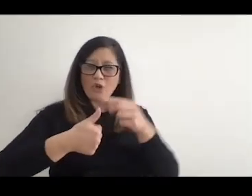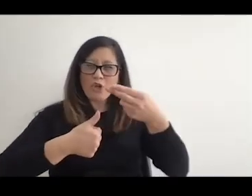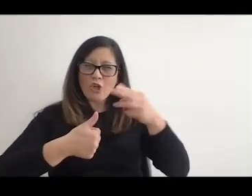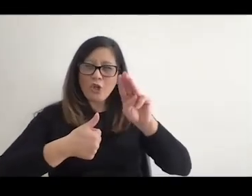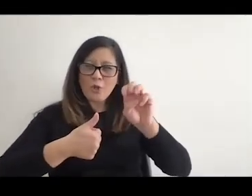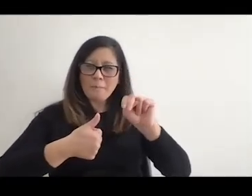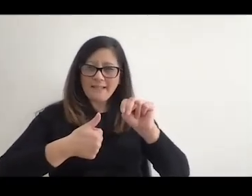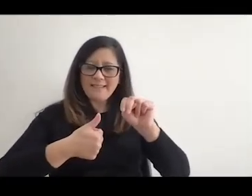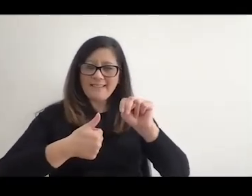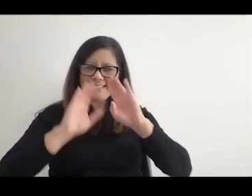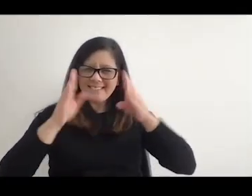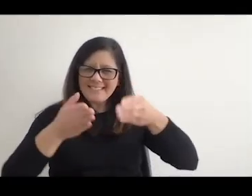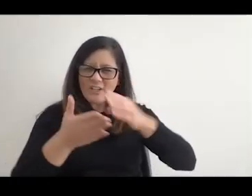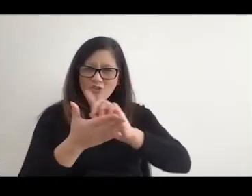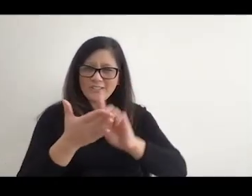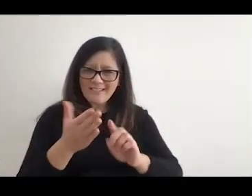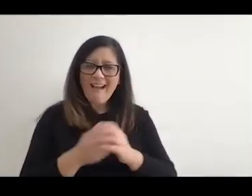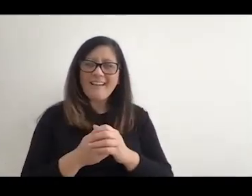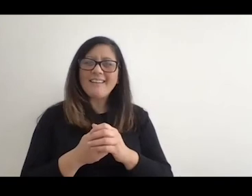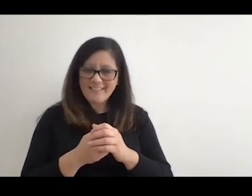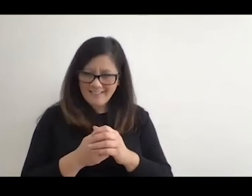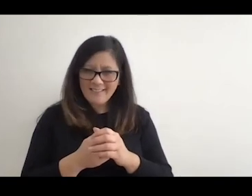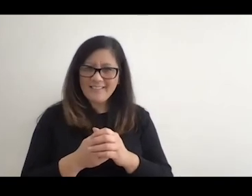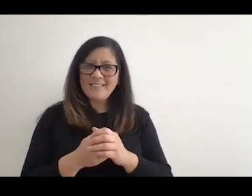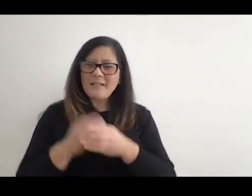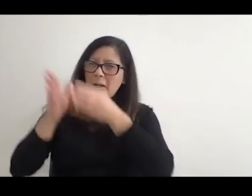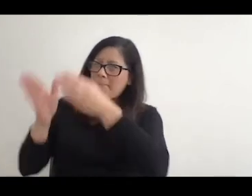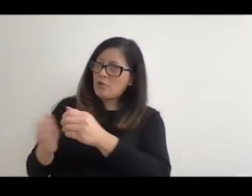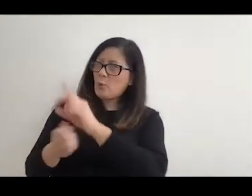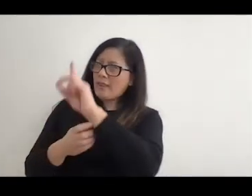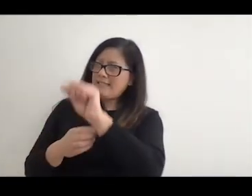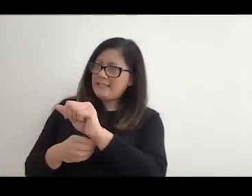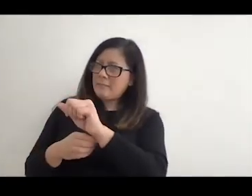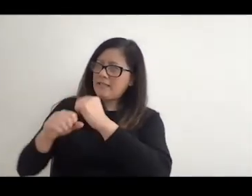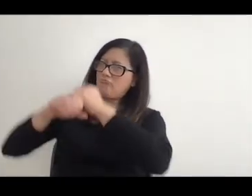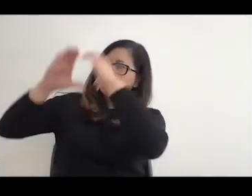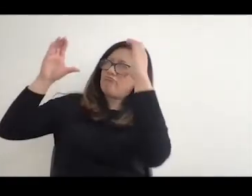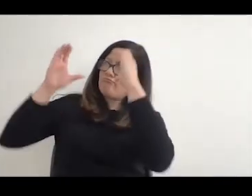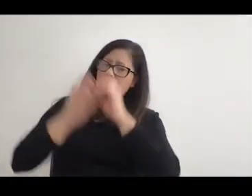You design something with disability in mind from the beginning and it just